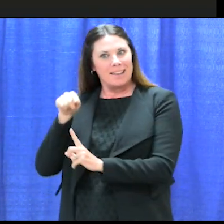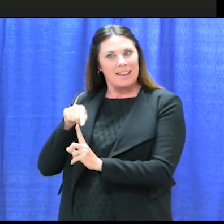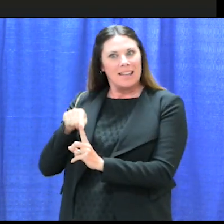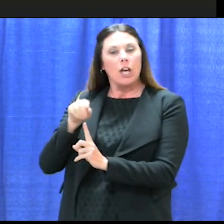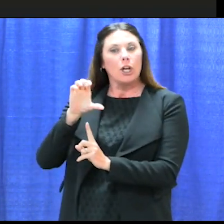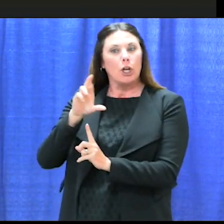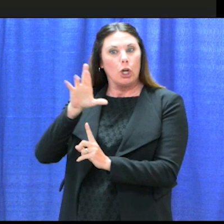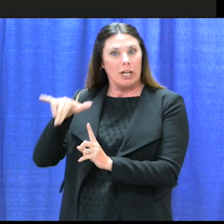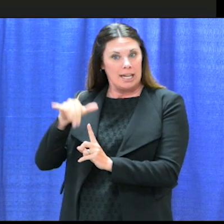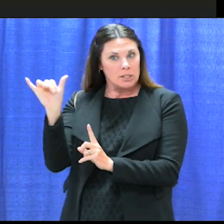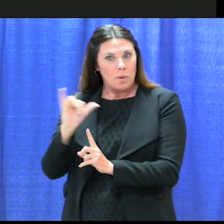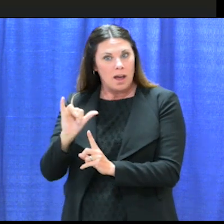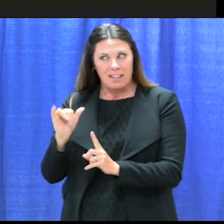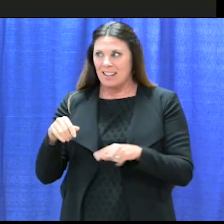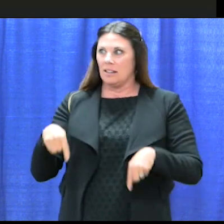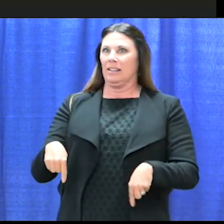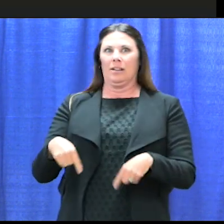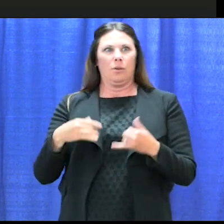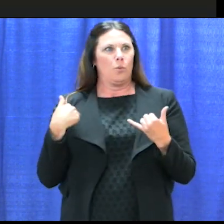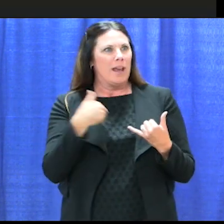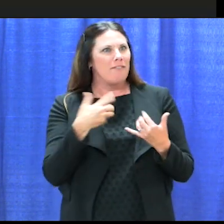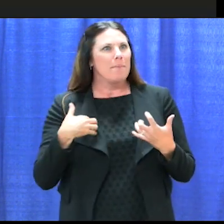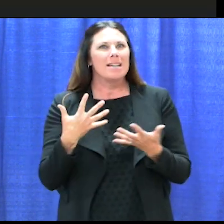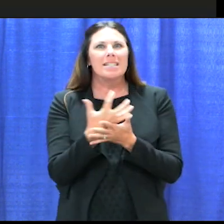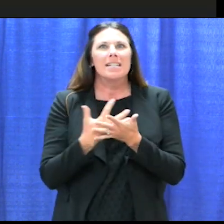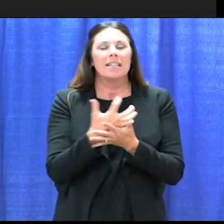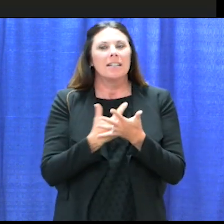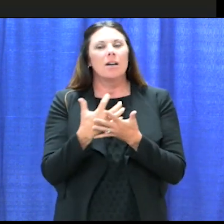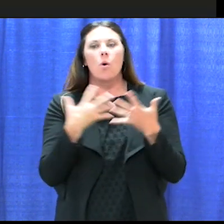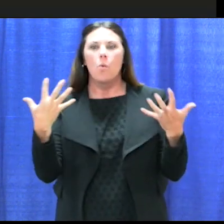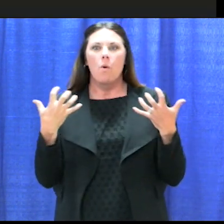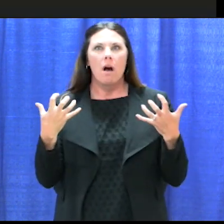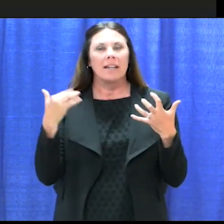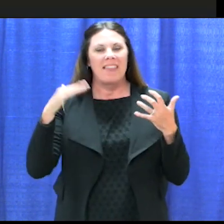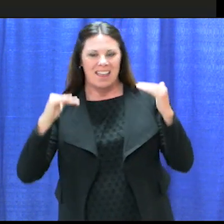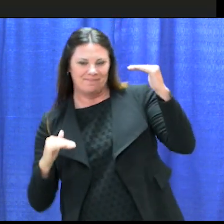California has been screaming from the top of our lungs about the digital divide for years.